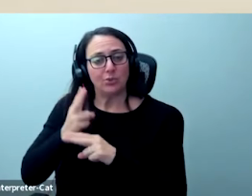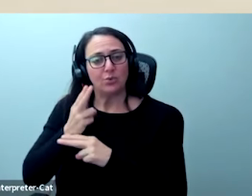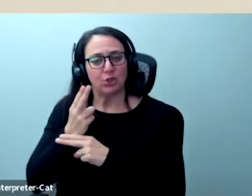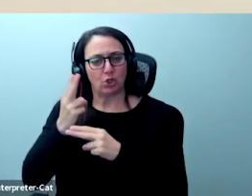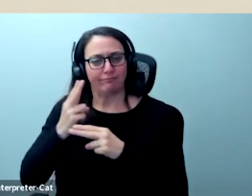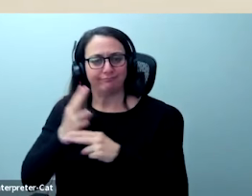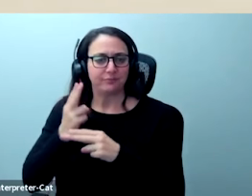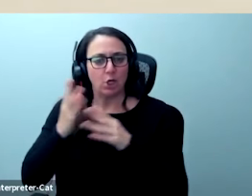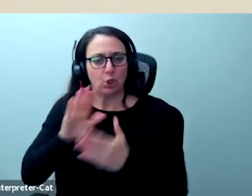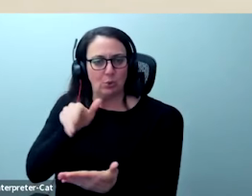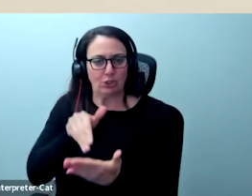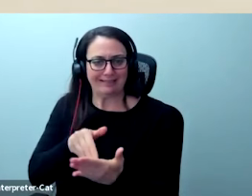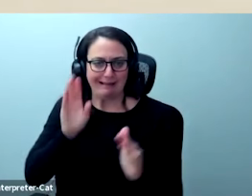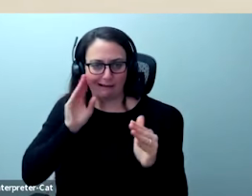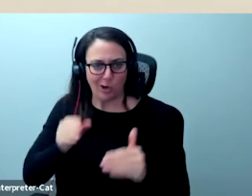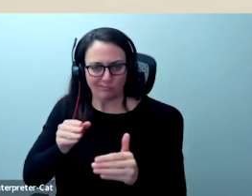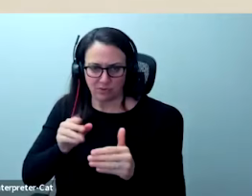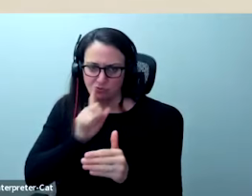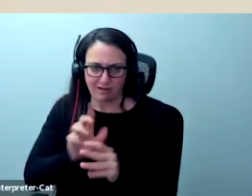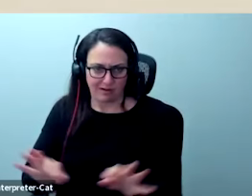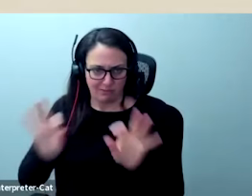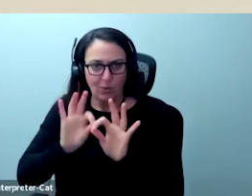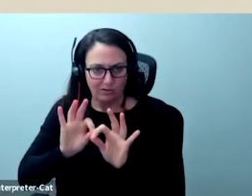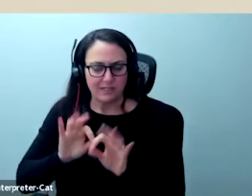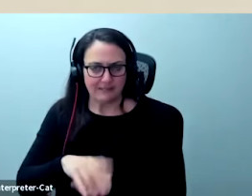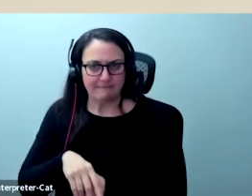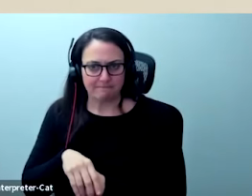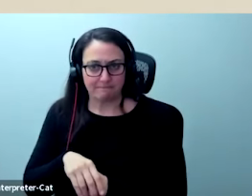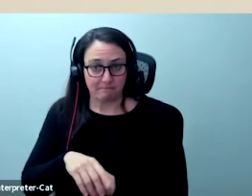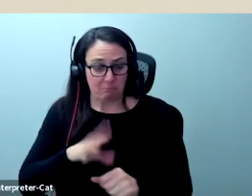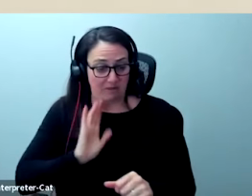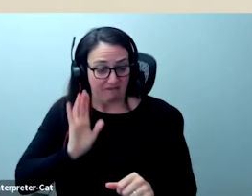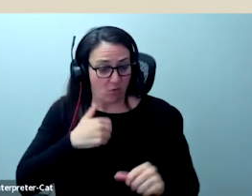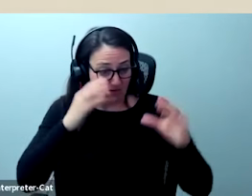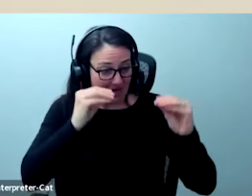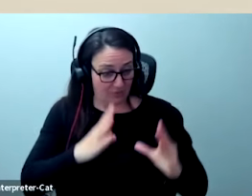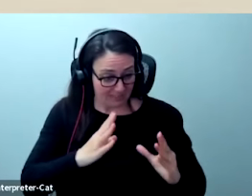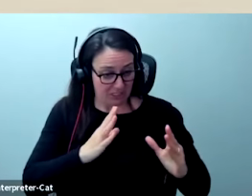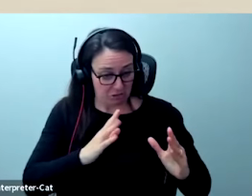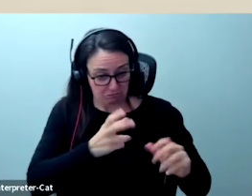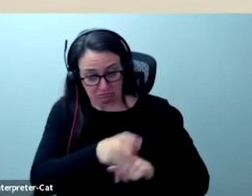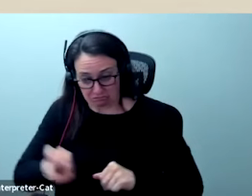to problem solving is so important. So the reason why I shifted from being a teacher in the classroom to joining the corporate world